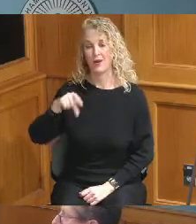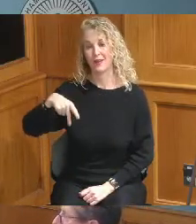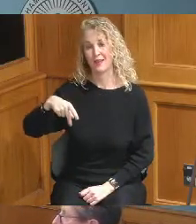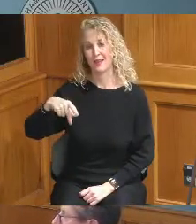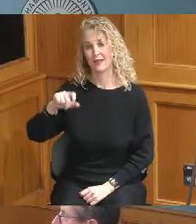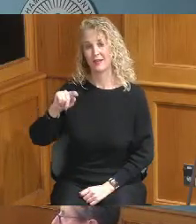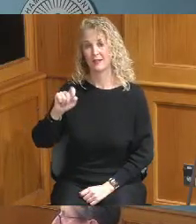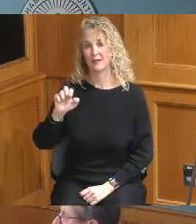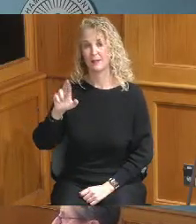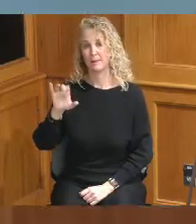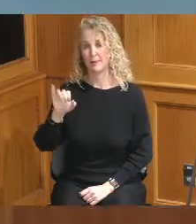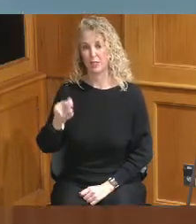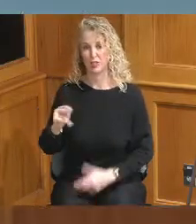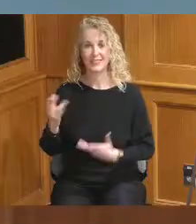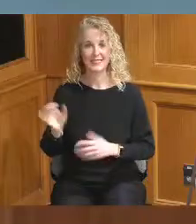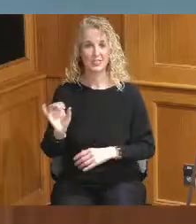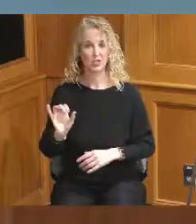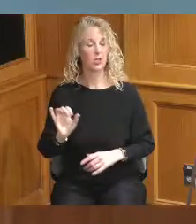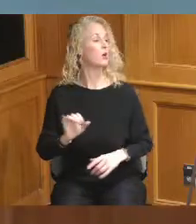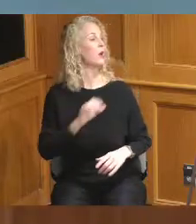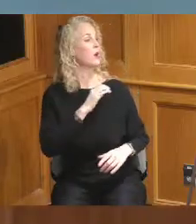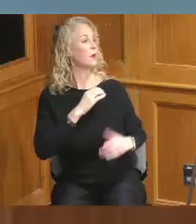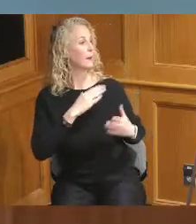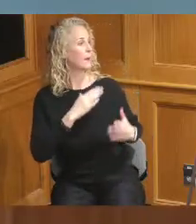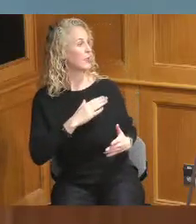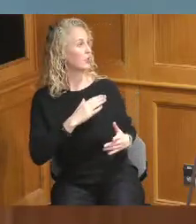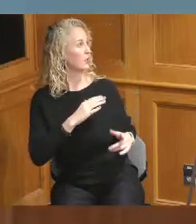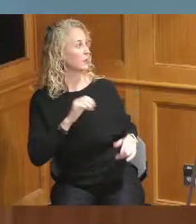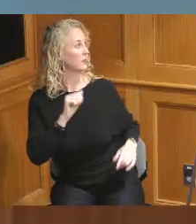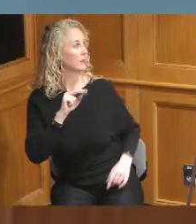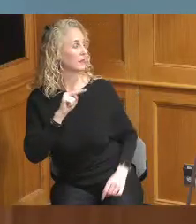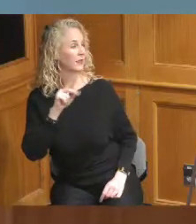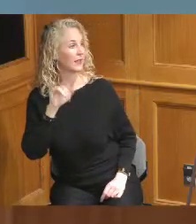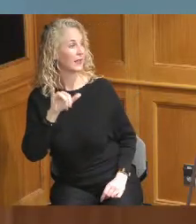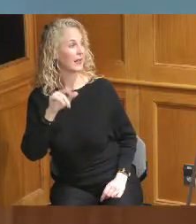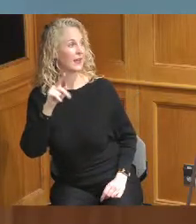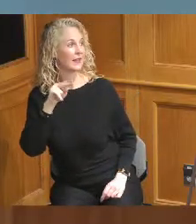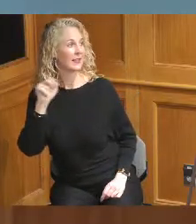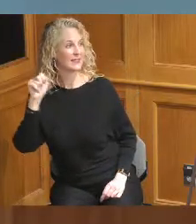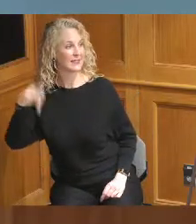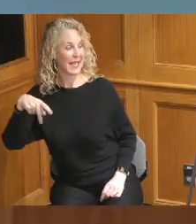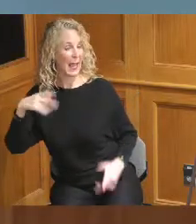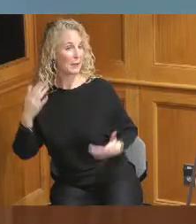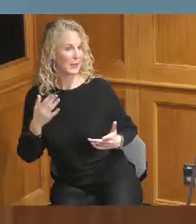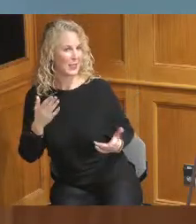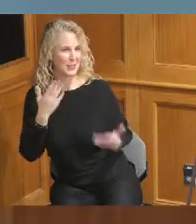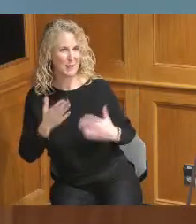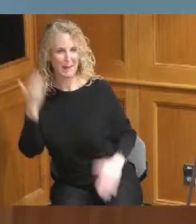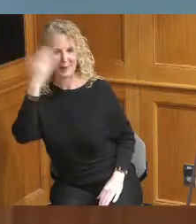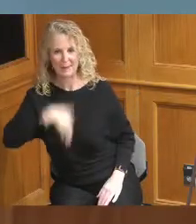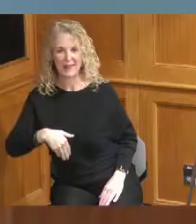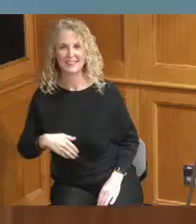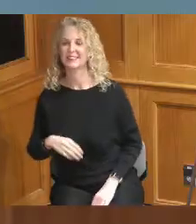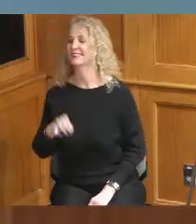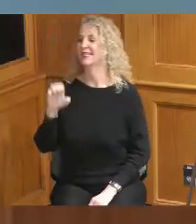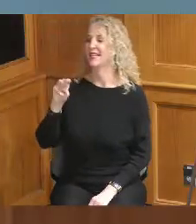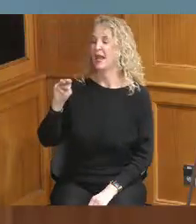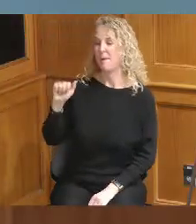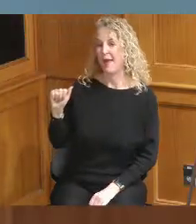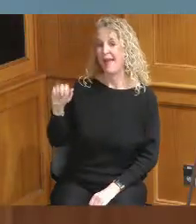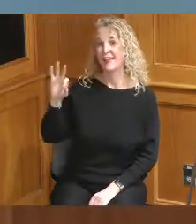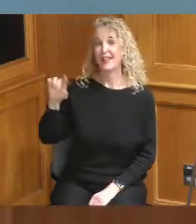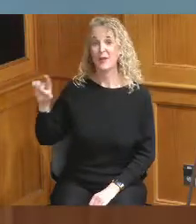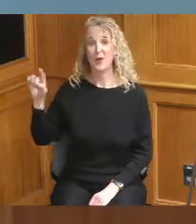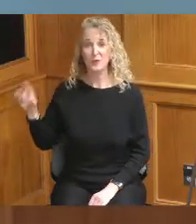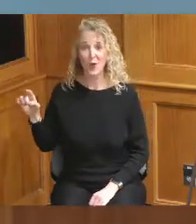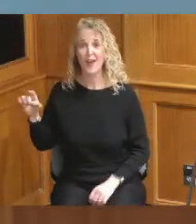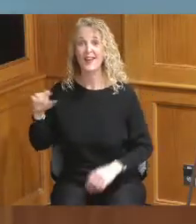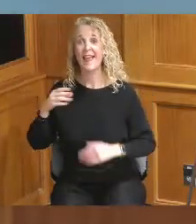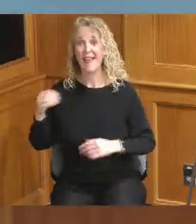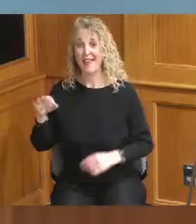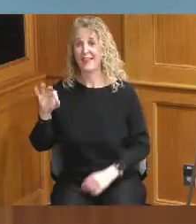for being here as well Andy oh Andy nap is here sorry EMA 911 and Facilities so yes please lead